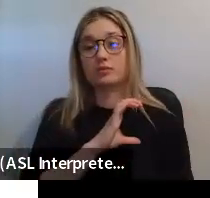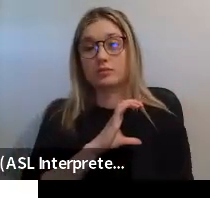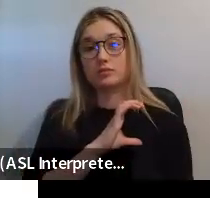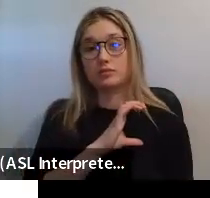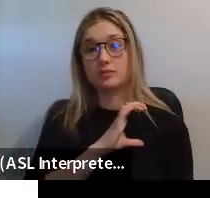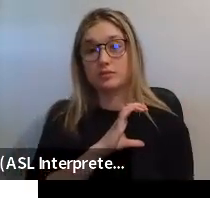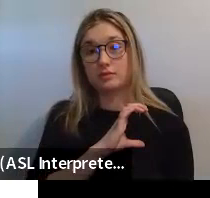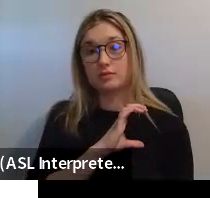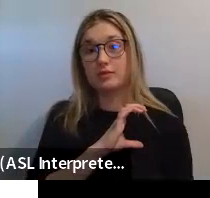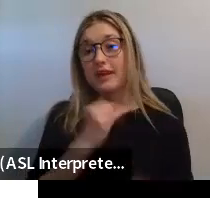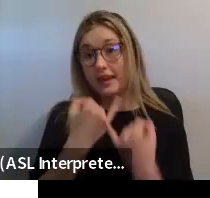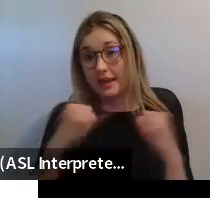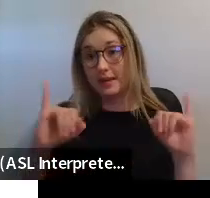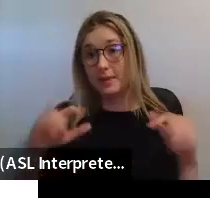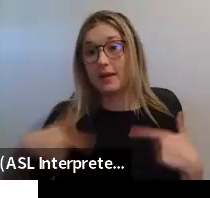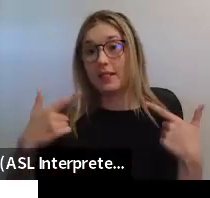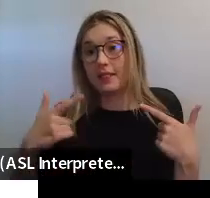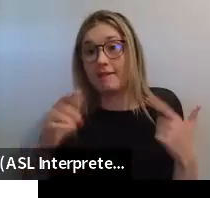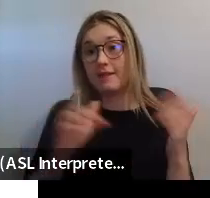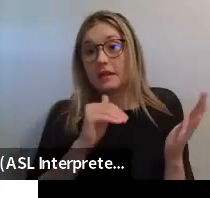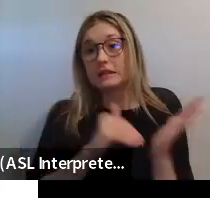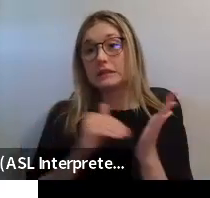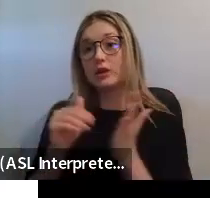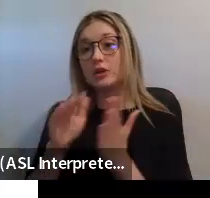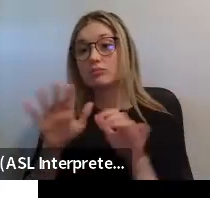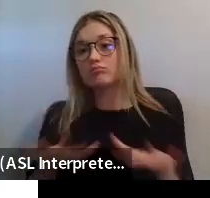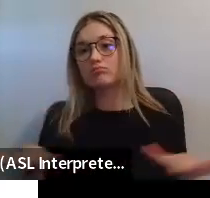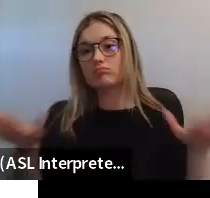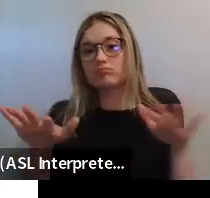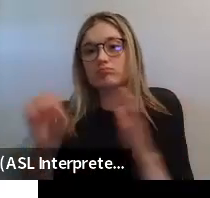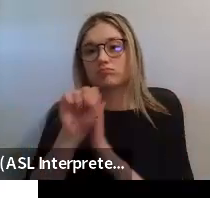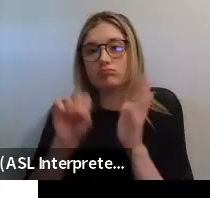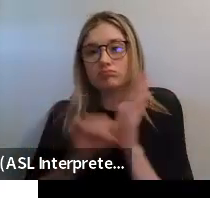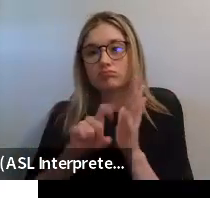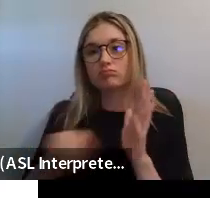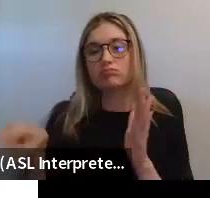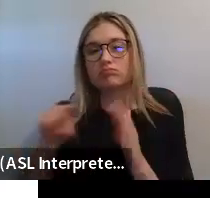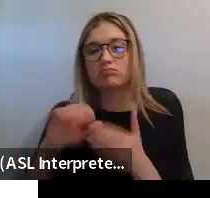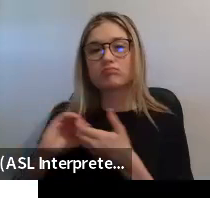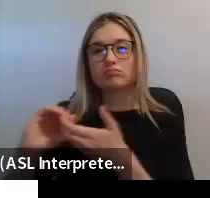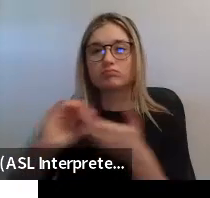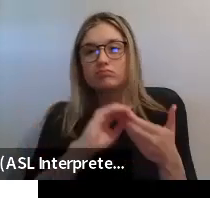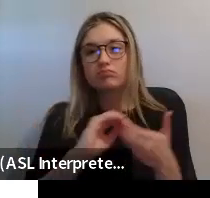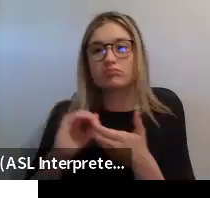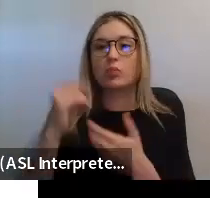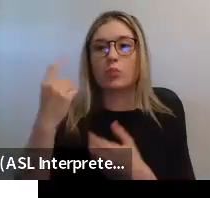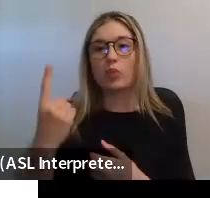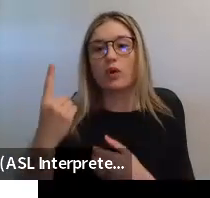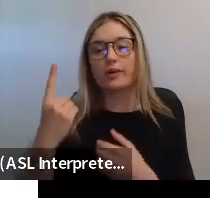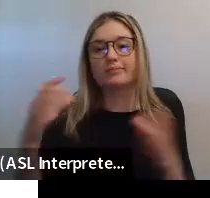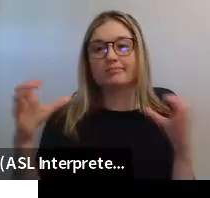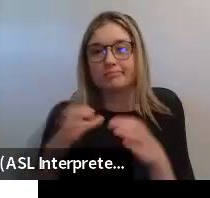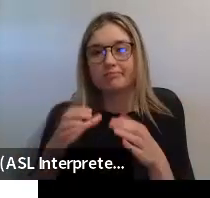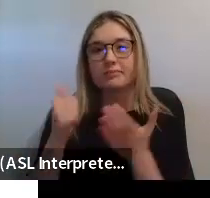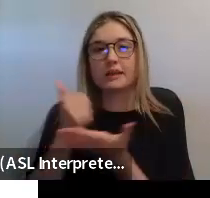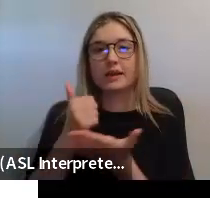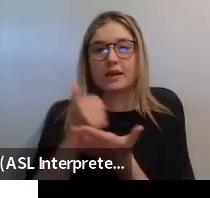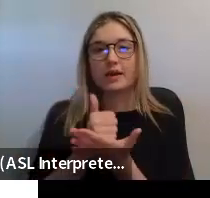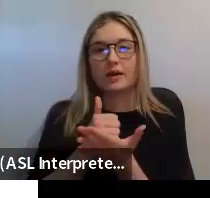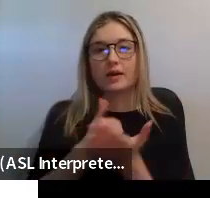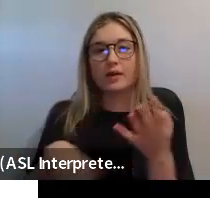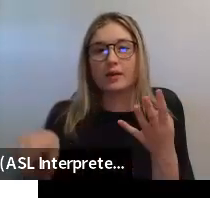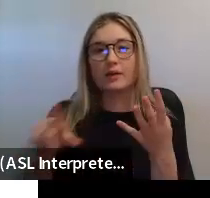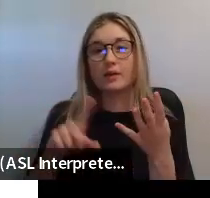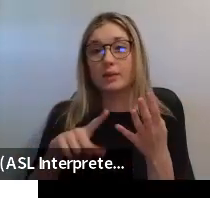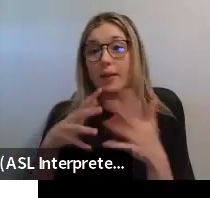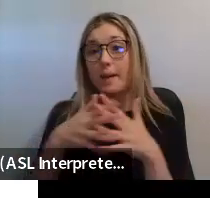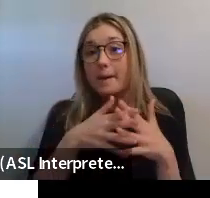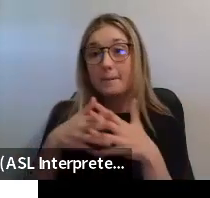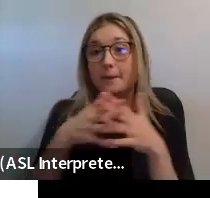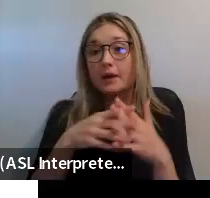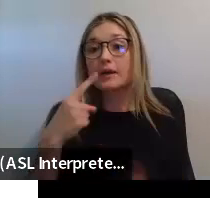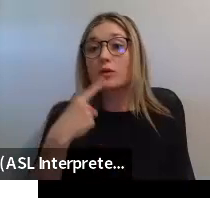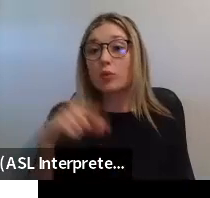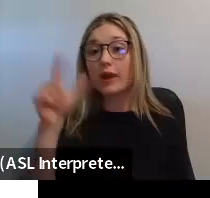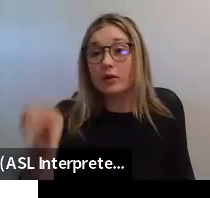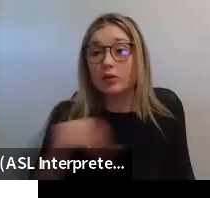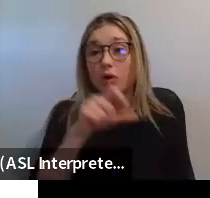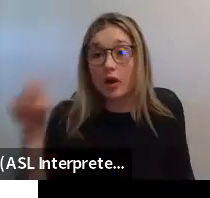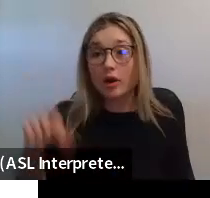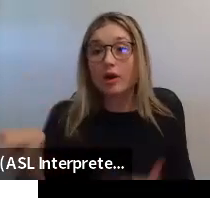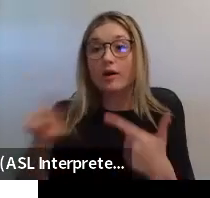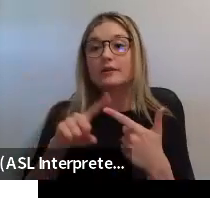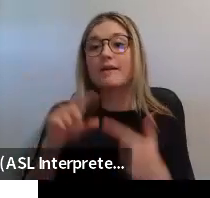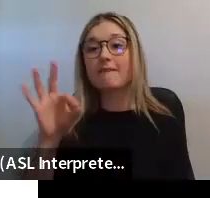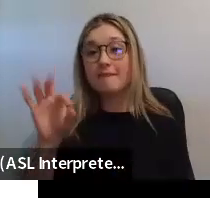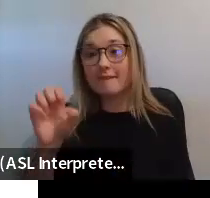The State, Independent Living Council, which has members, or they have independent live centers across the State, and collaboratively form one to help trait bombers of Louisiana.